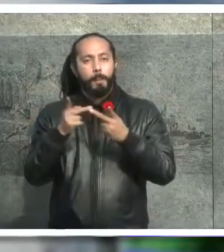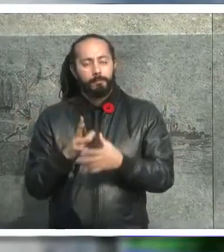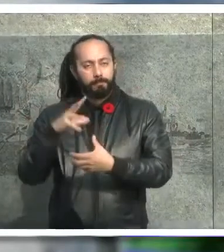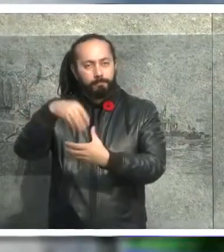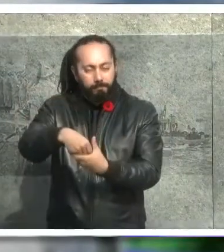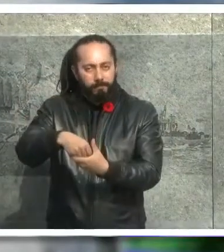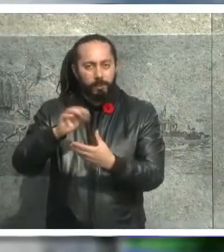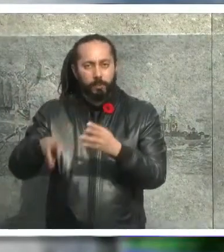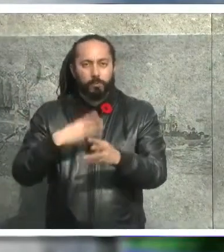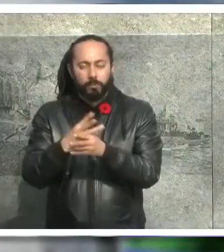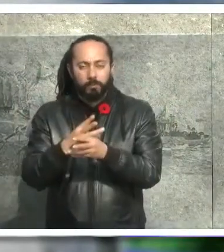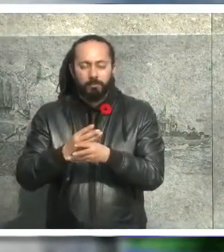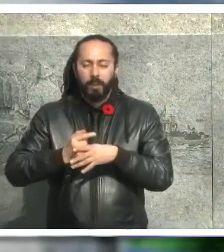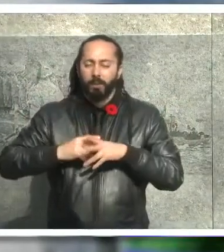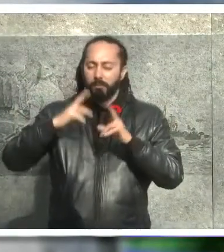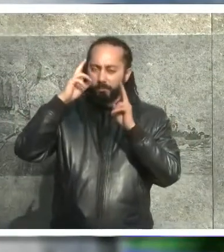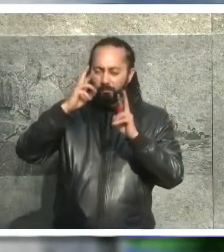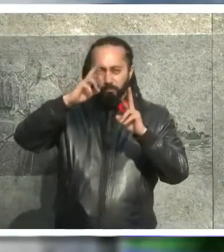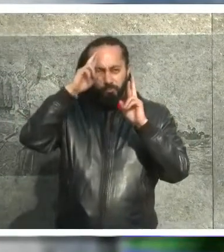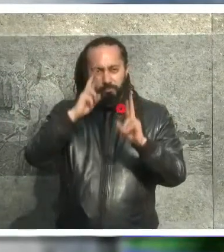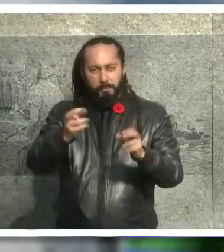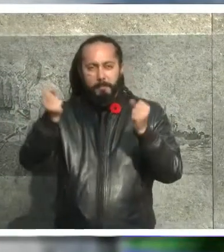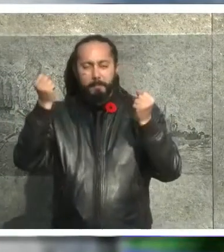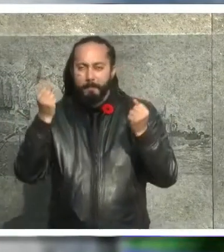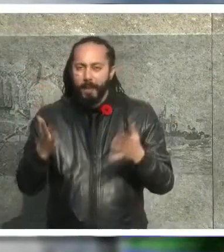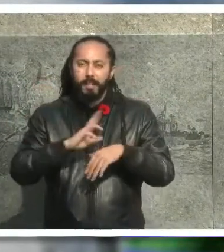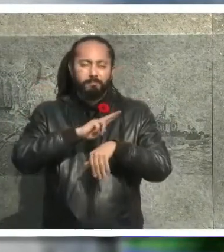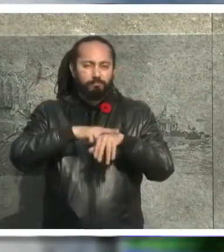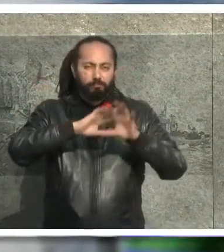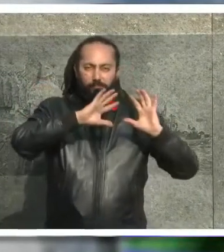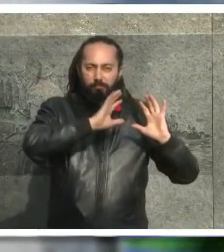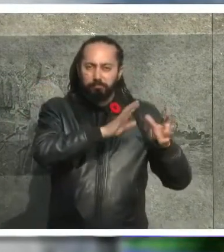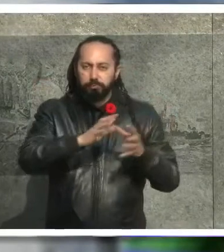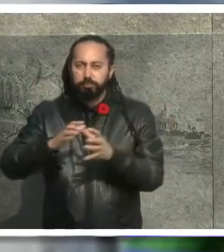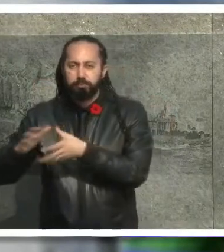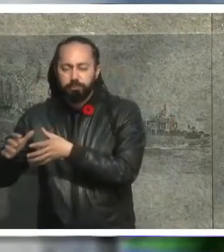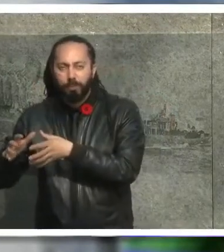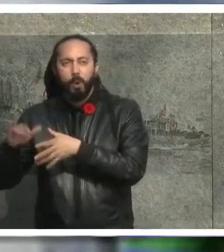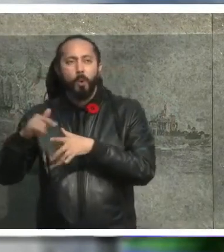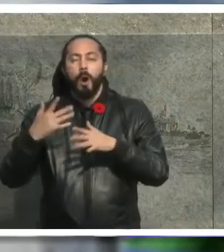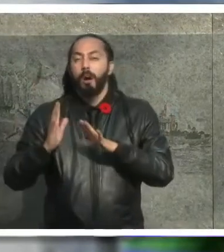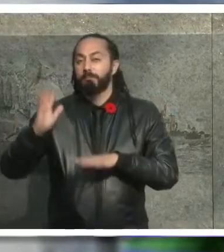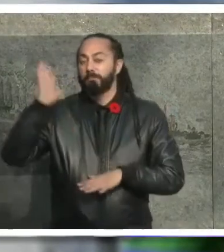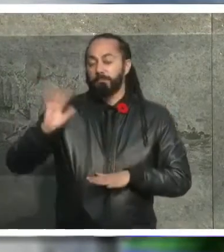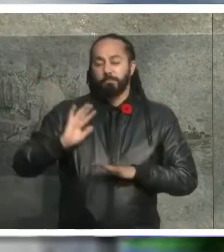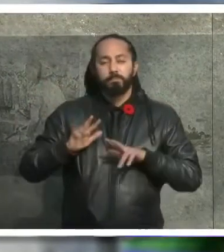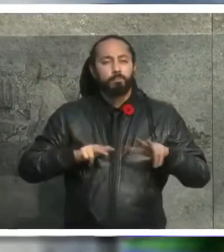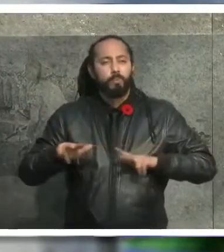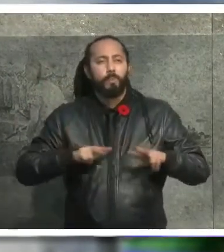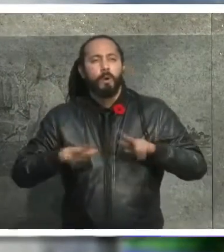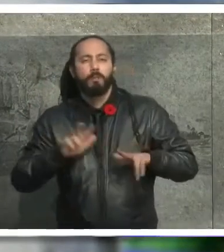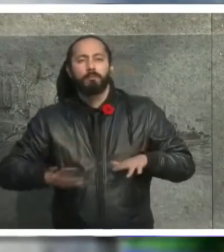I acknowledge the creator of the world around us and our place within it. I acknowledge and offer respect